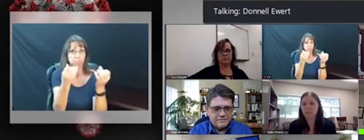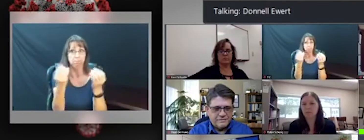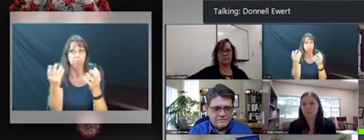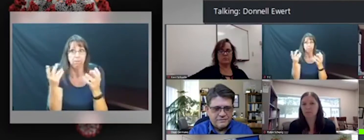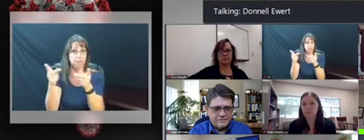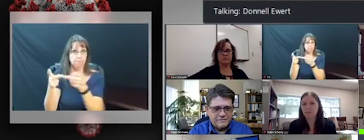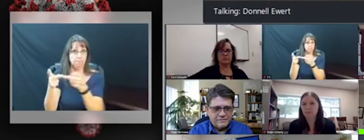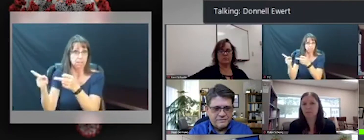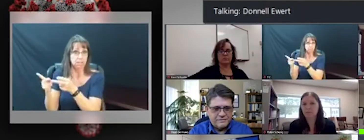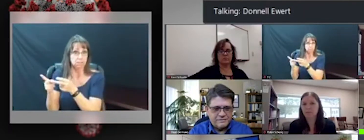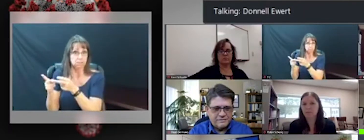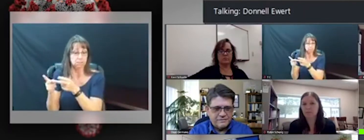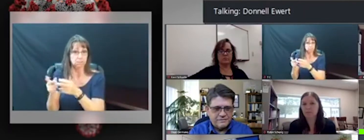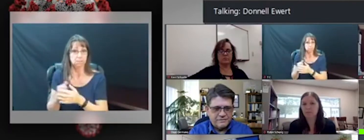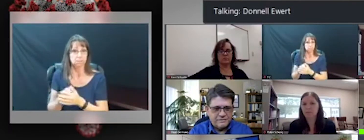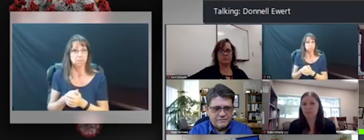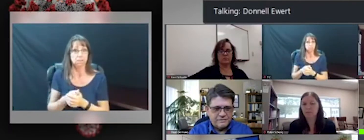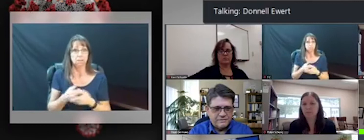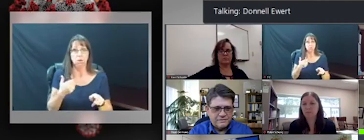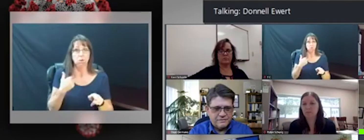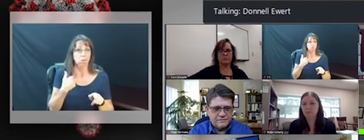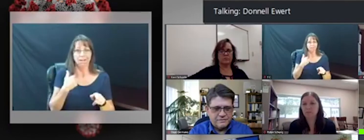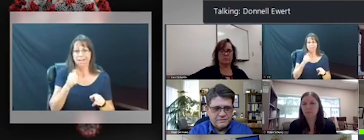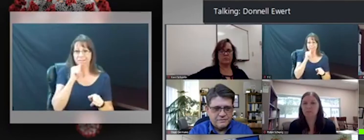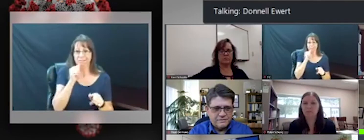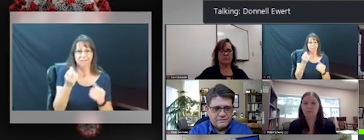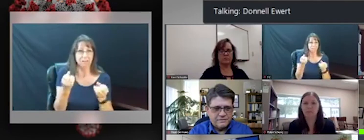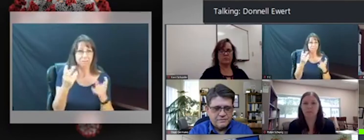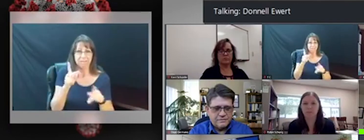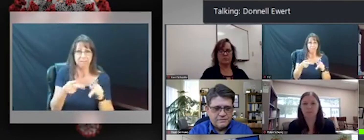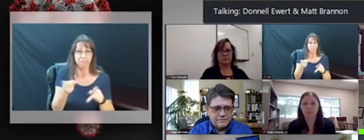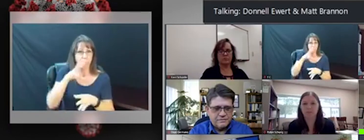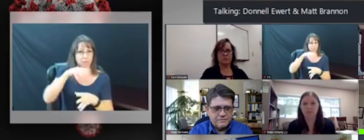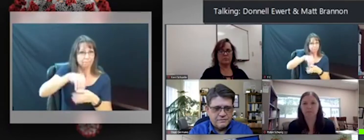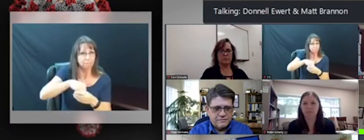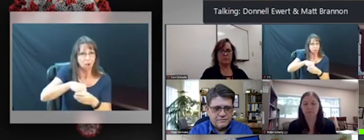from Shasta County is very small, are very small parts of the larger study.